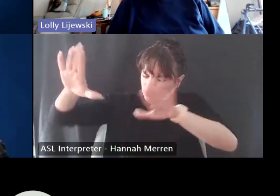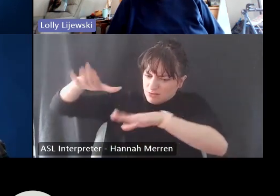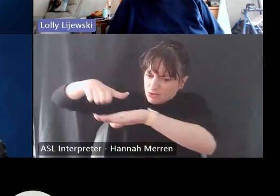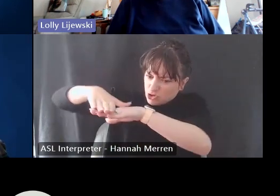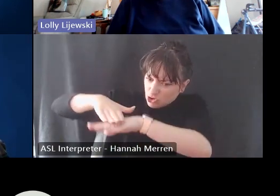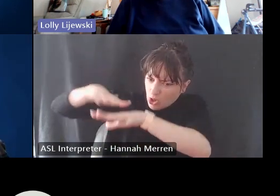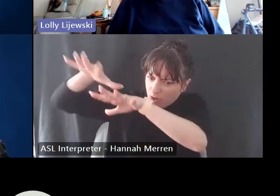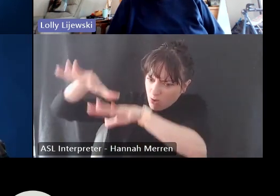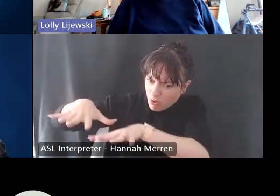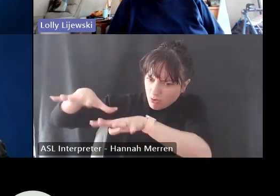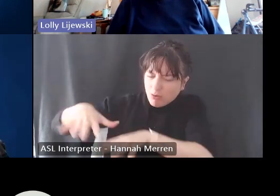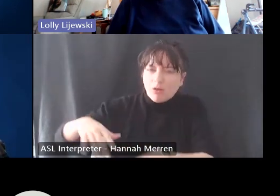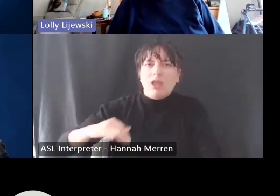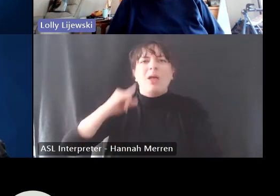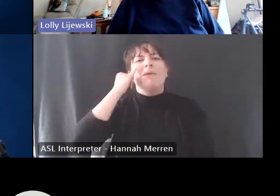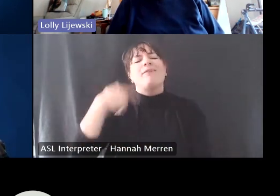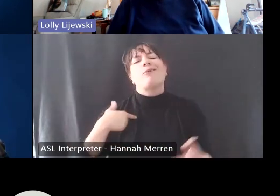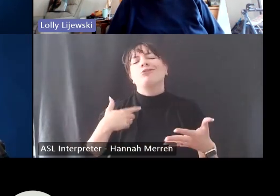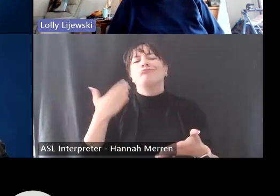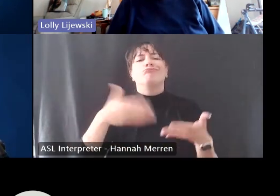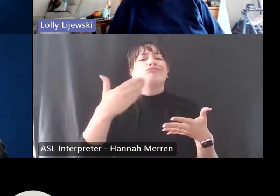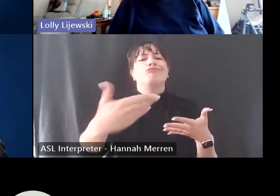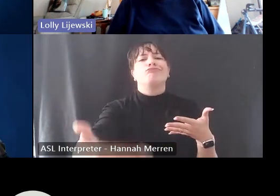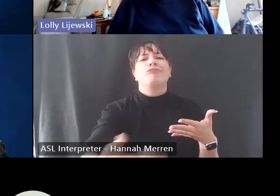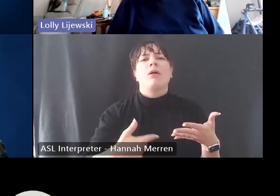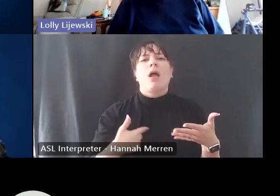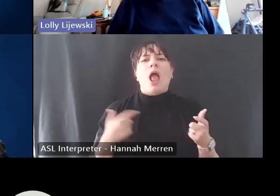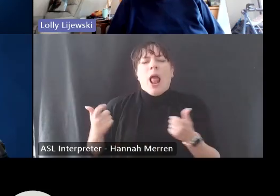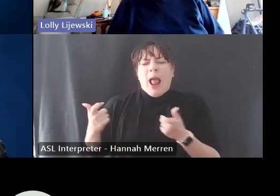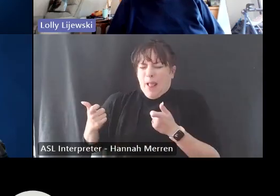I can often listen at quite a--